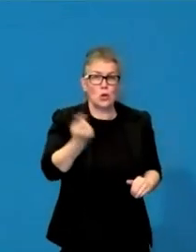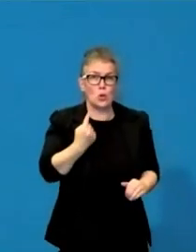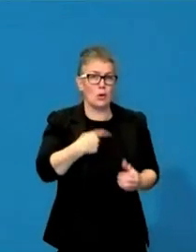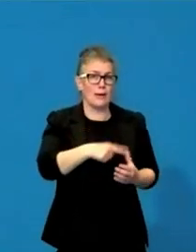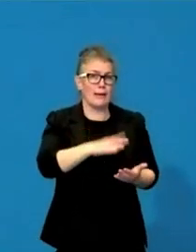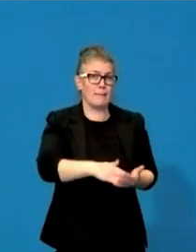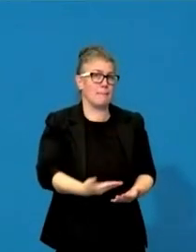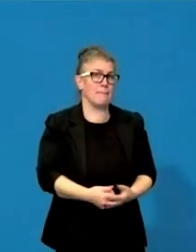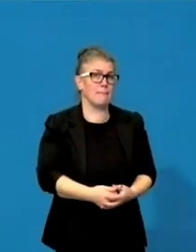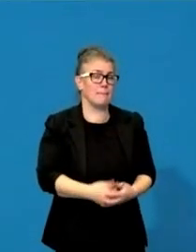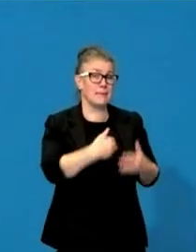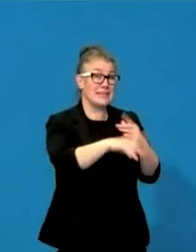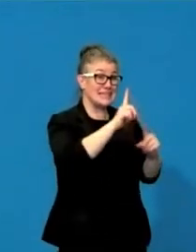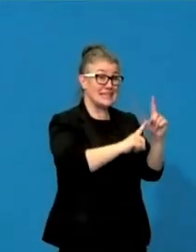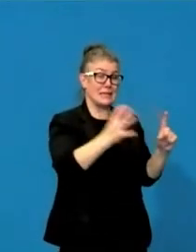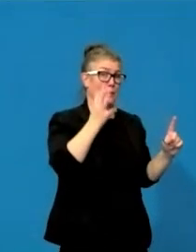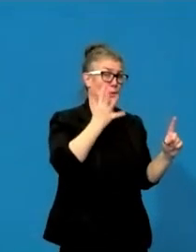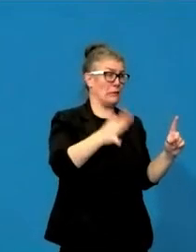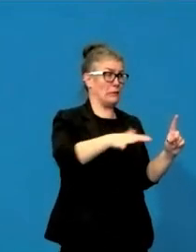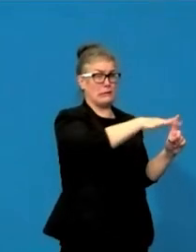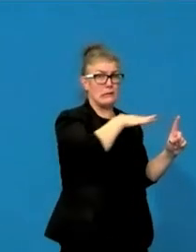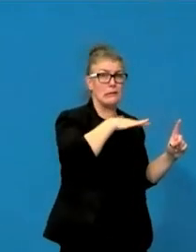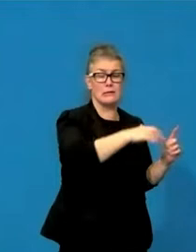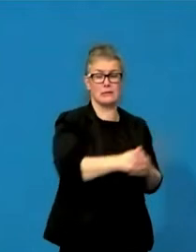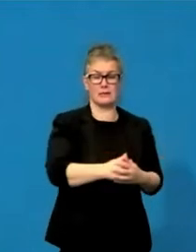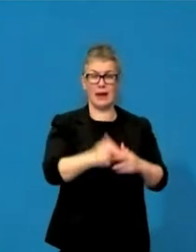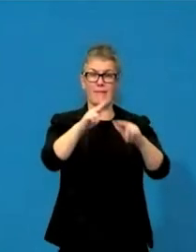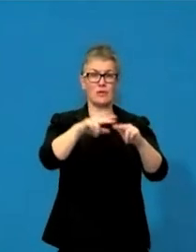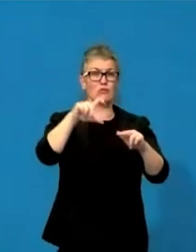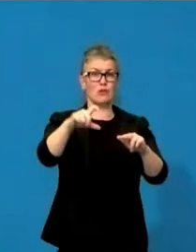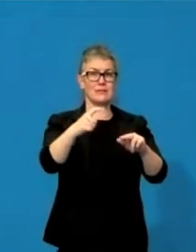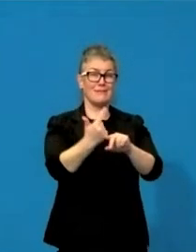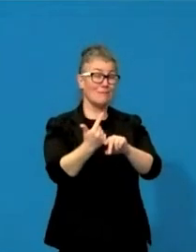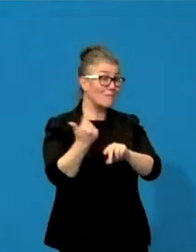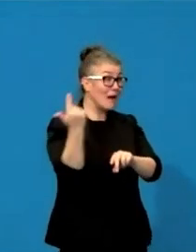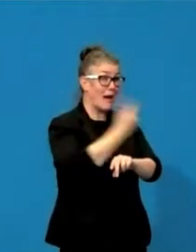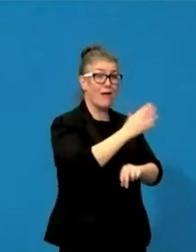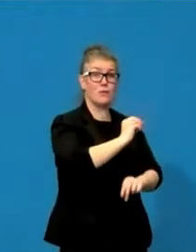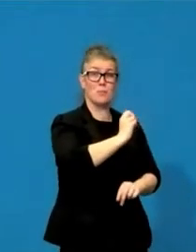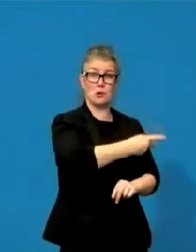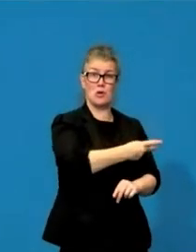And that's a long way - Fitzroy Crossing is a long way from Perth, isn't it? Yes.